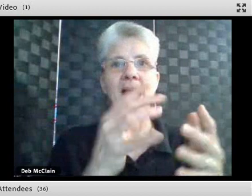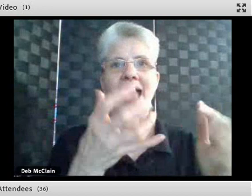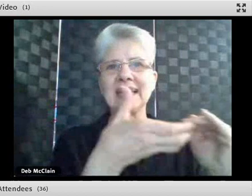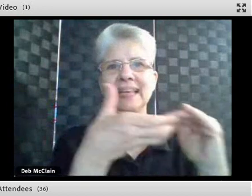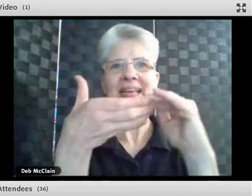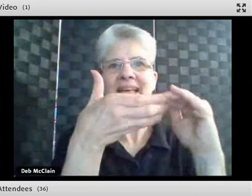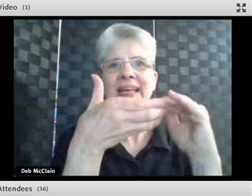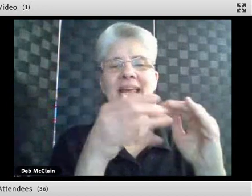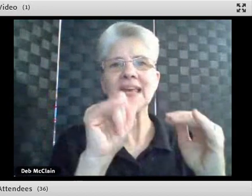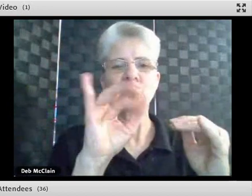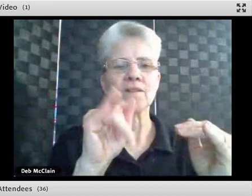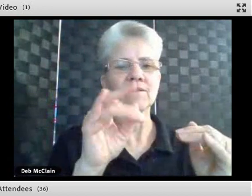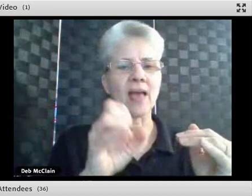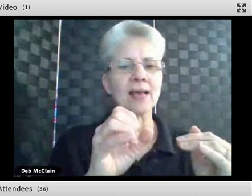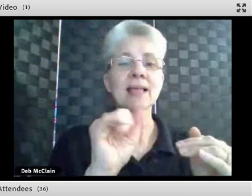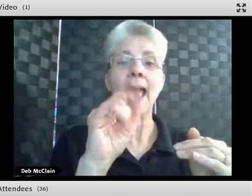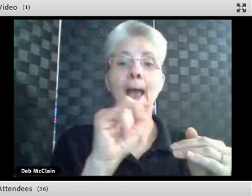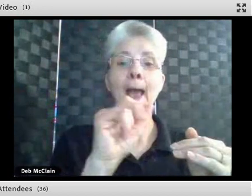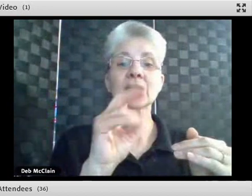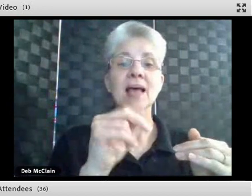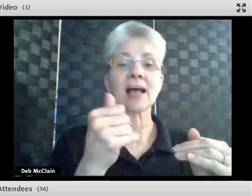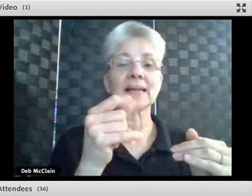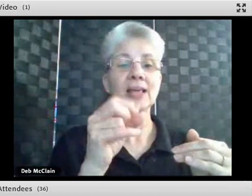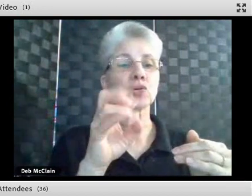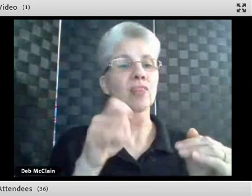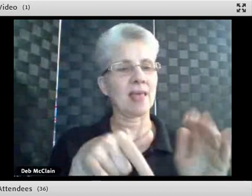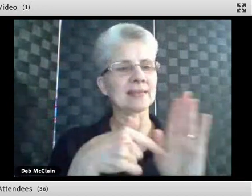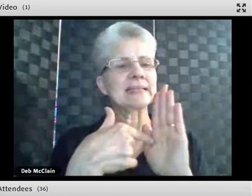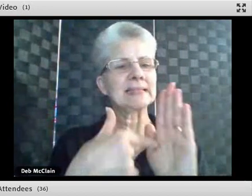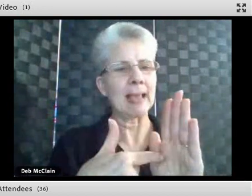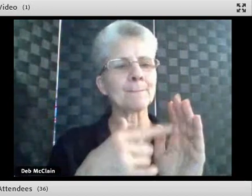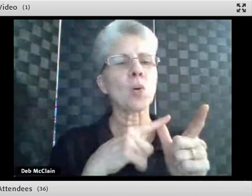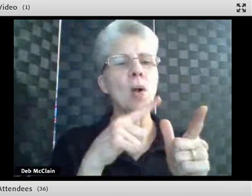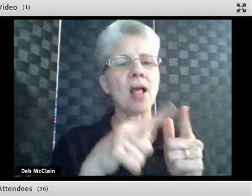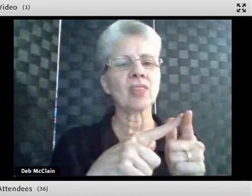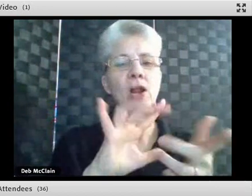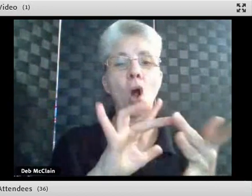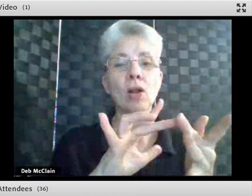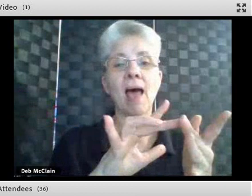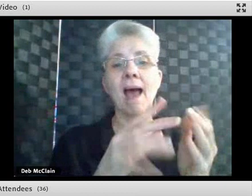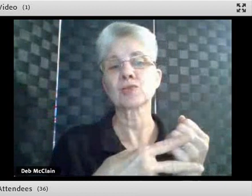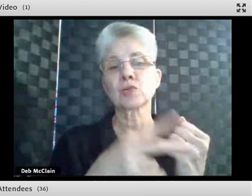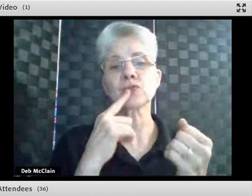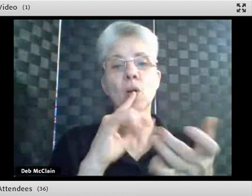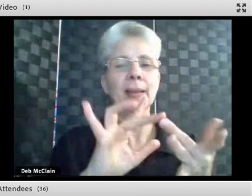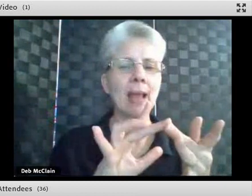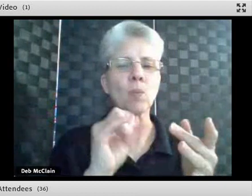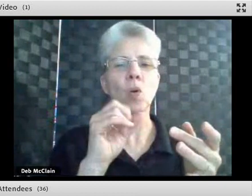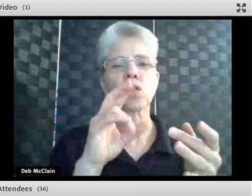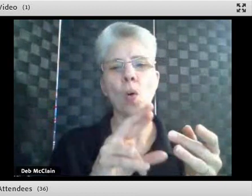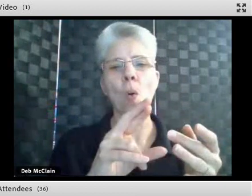So Amazon Glacier is an example of nearline storage. And then online storage could be network storage or cloud storage